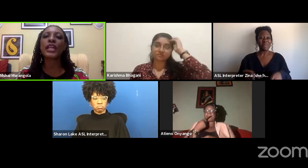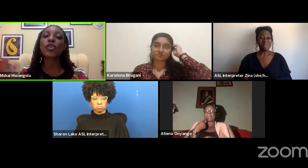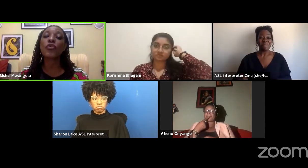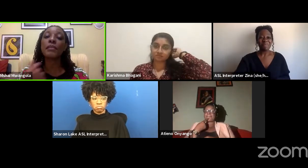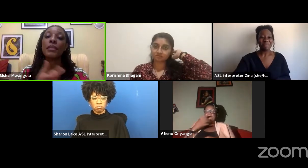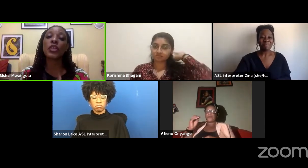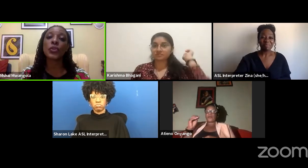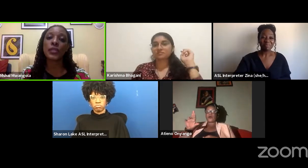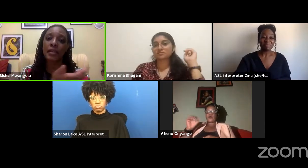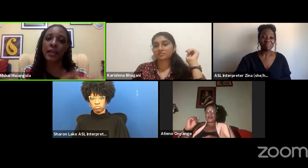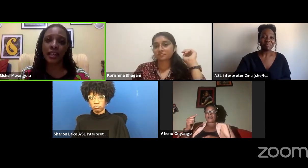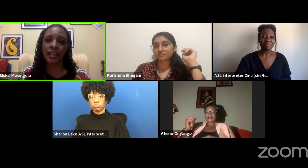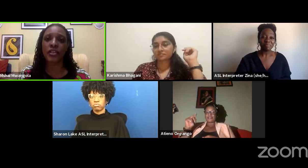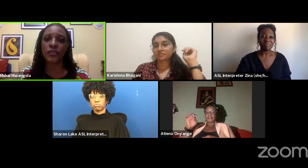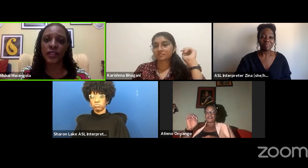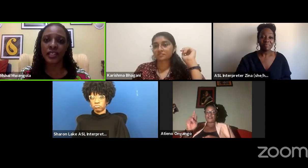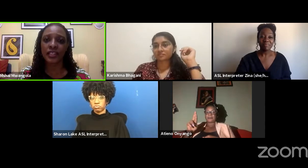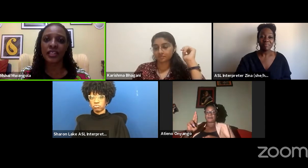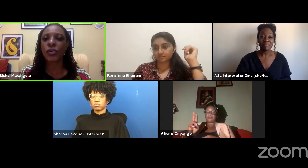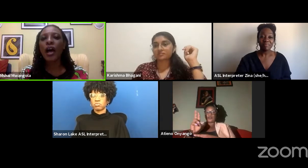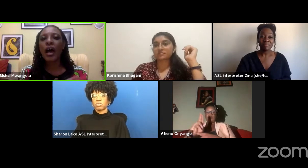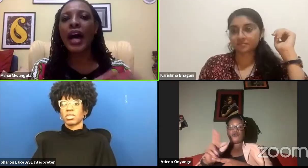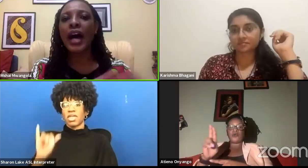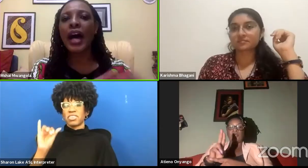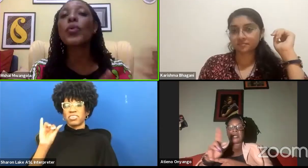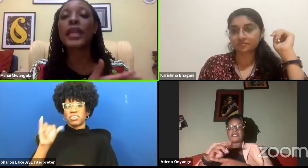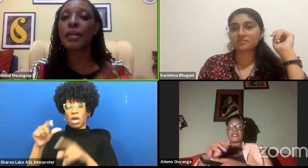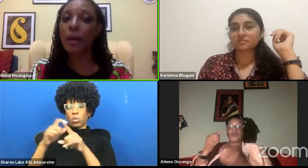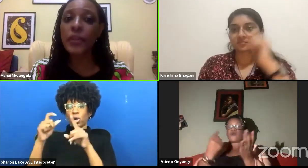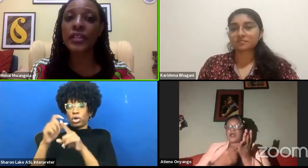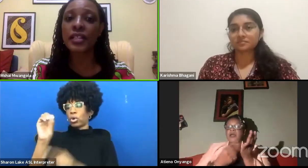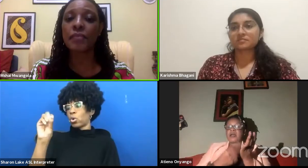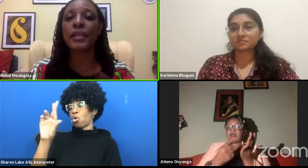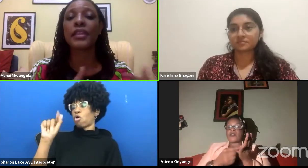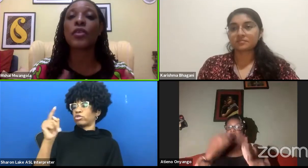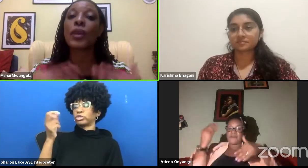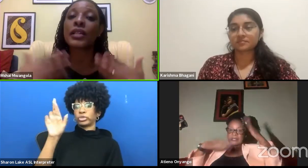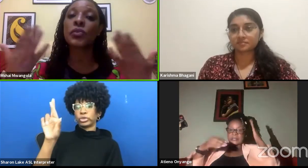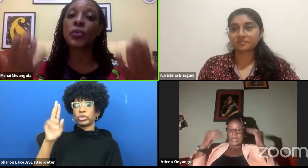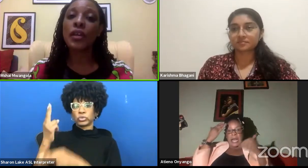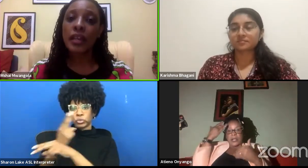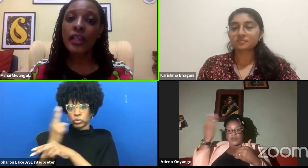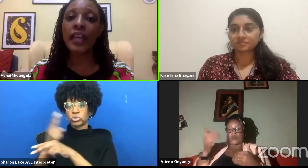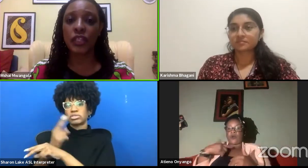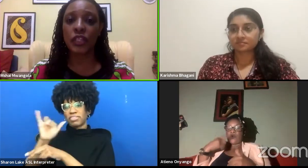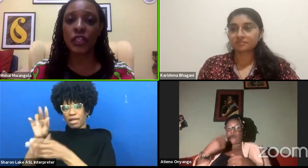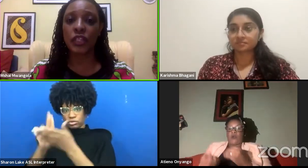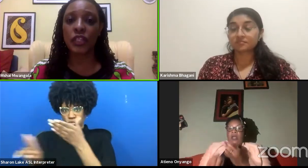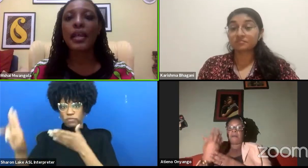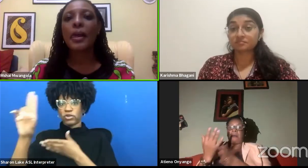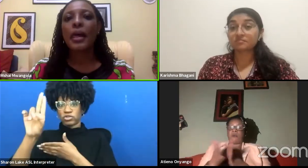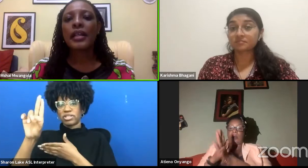that's already been used at Makerere University. So I don't know who came up with the term but they're the ones who gave it to us.